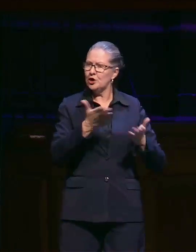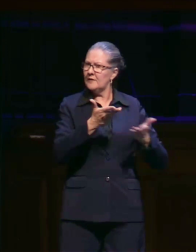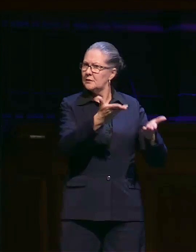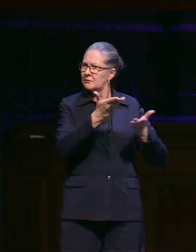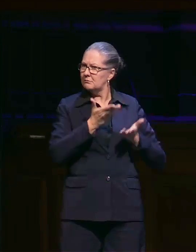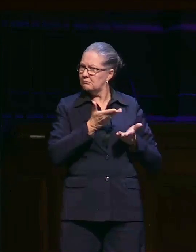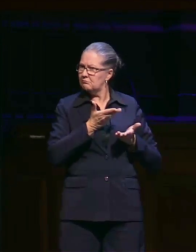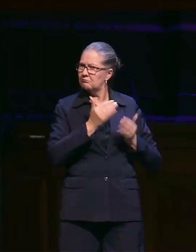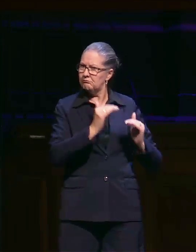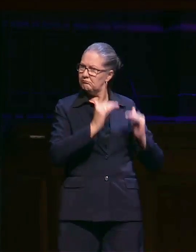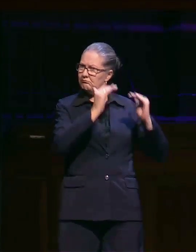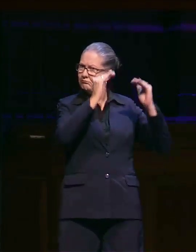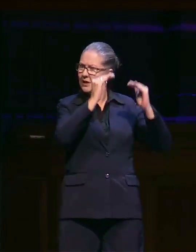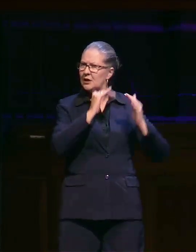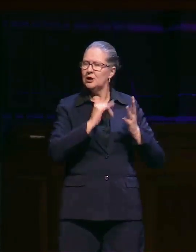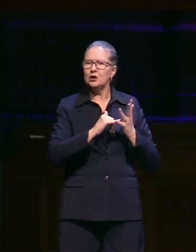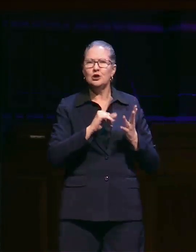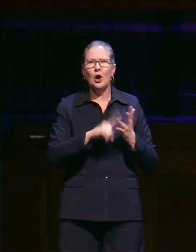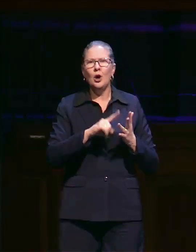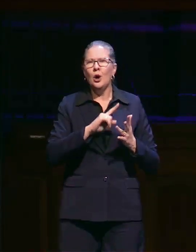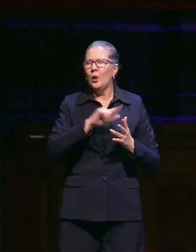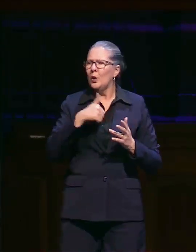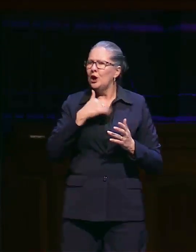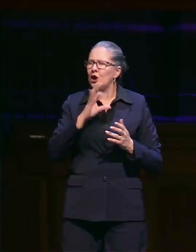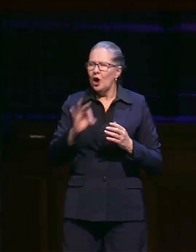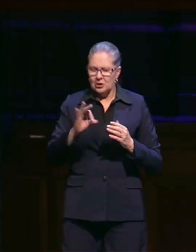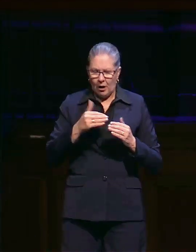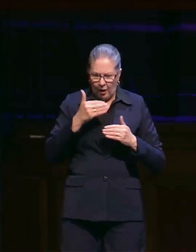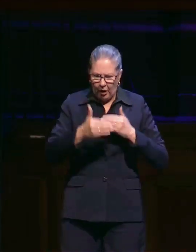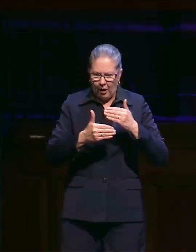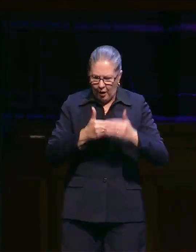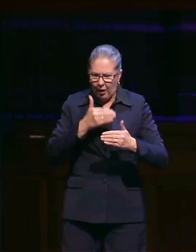high so we're not embarking on the biggest reforms to the statutory